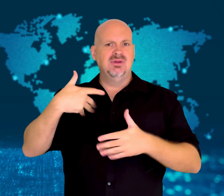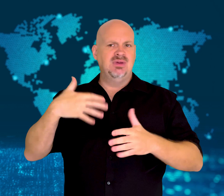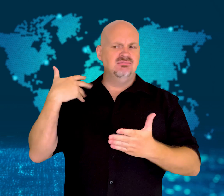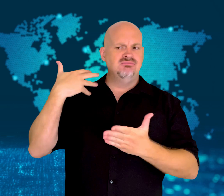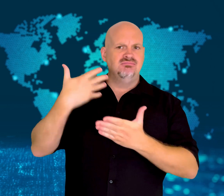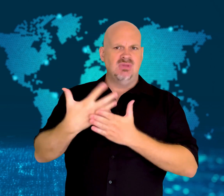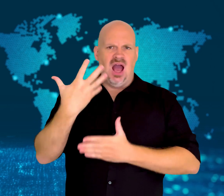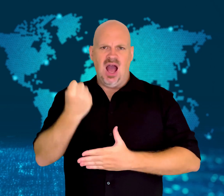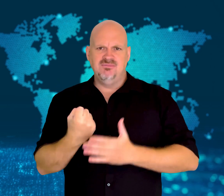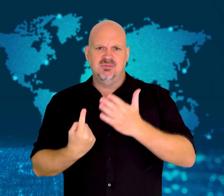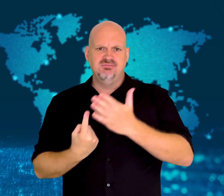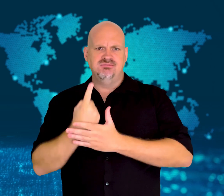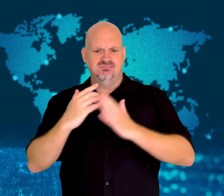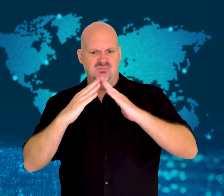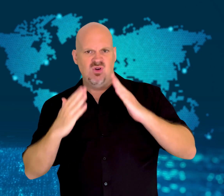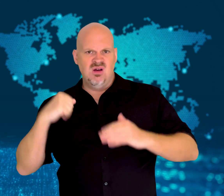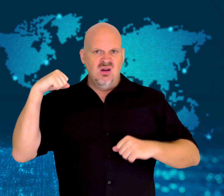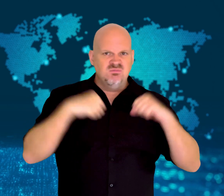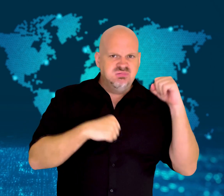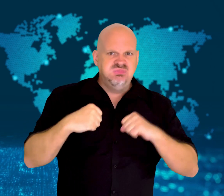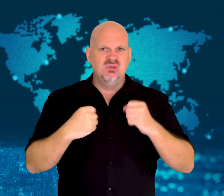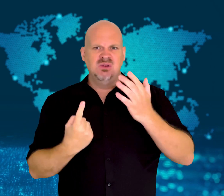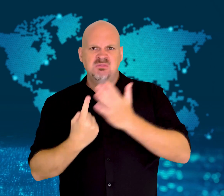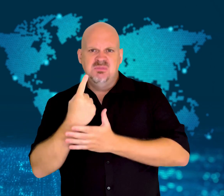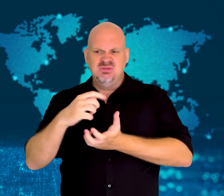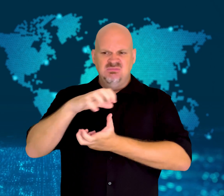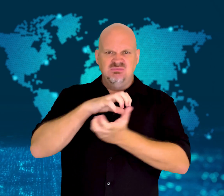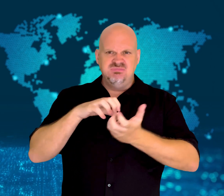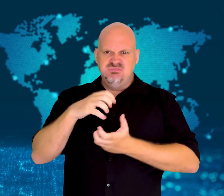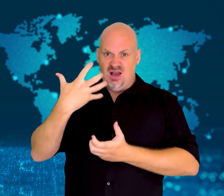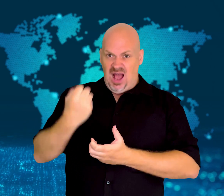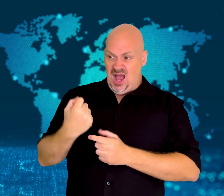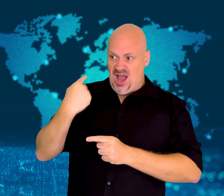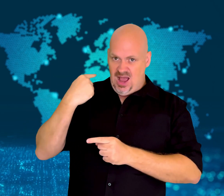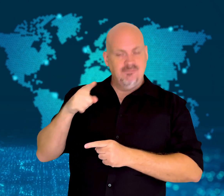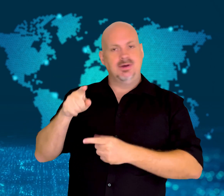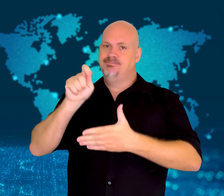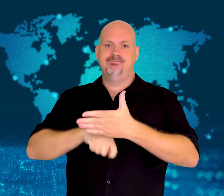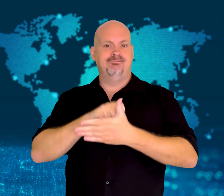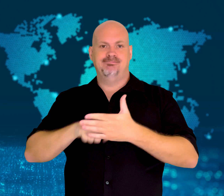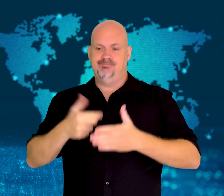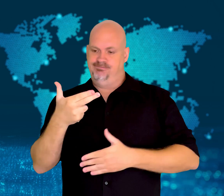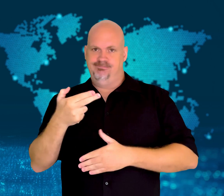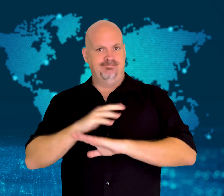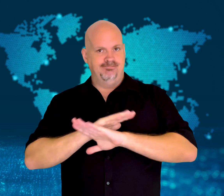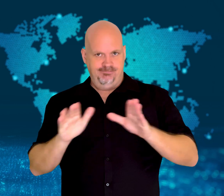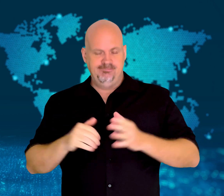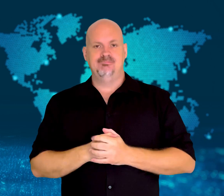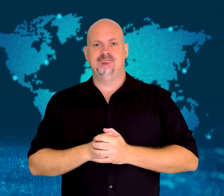in the past from obtaining a firearm license.